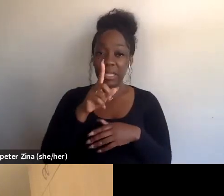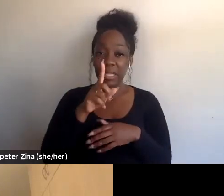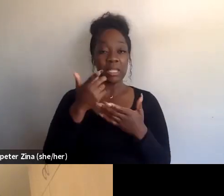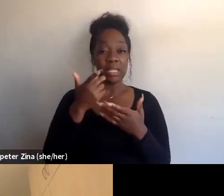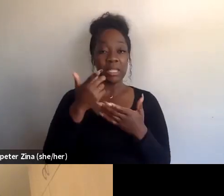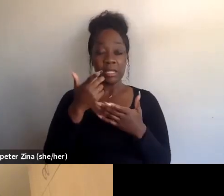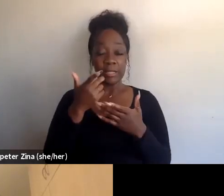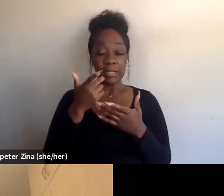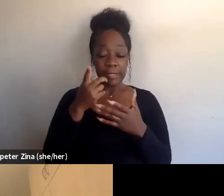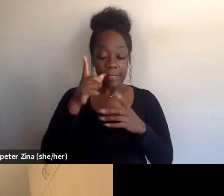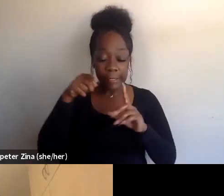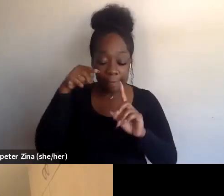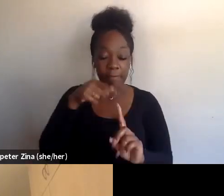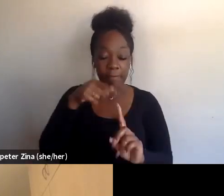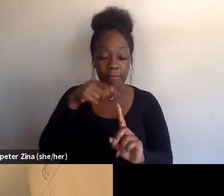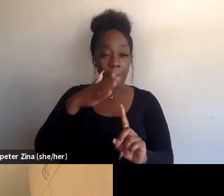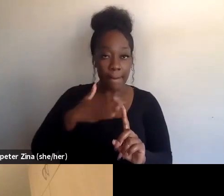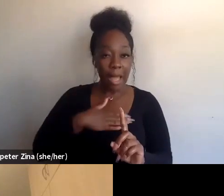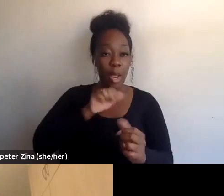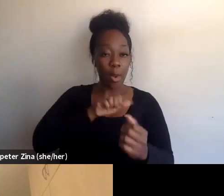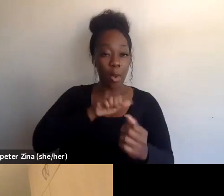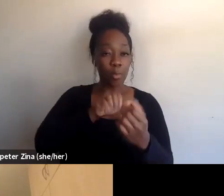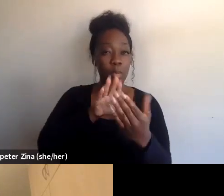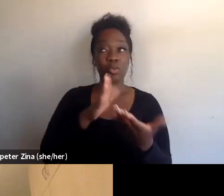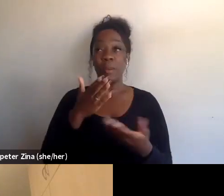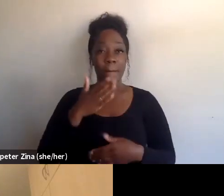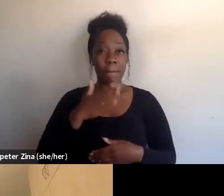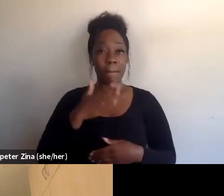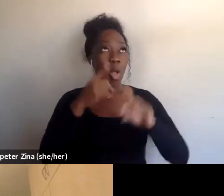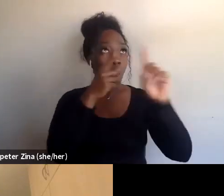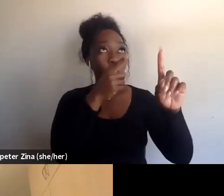where I wanted to explore the type of stories